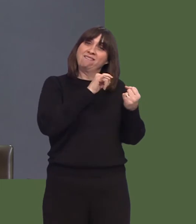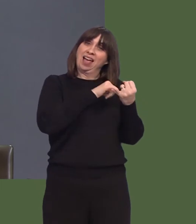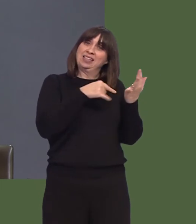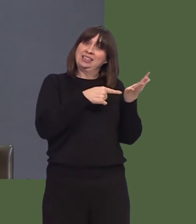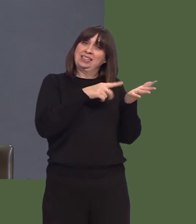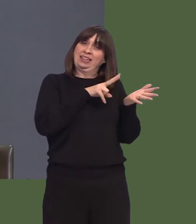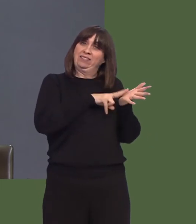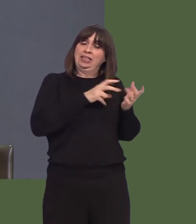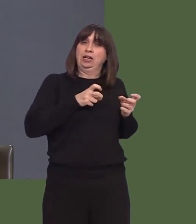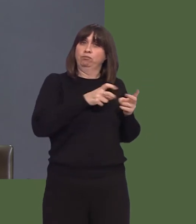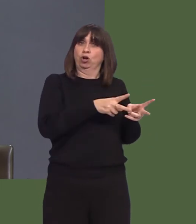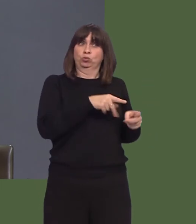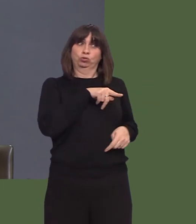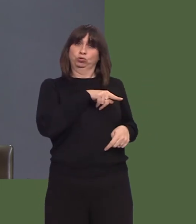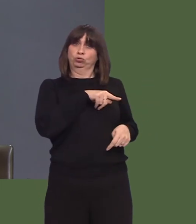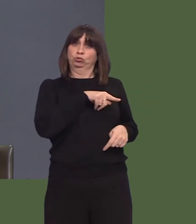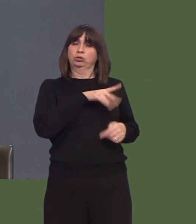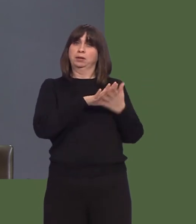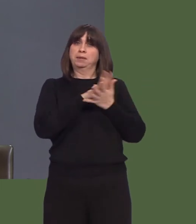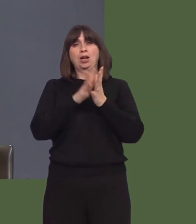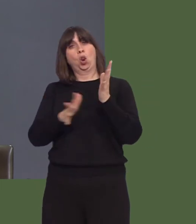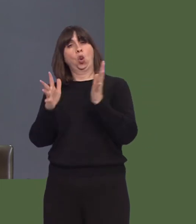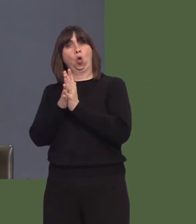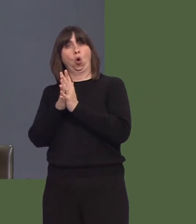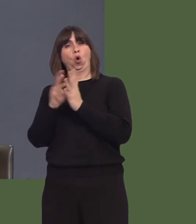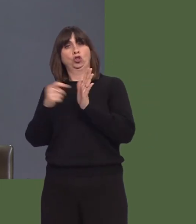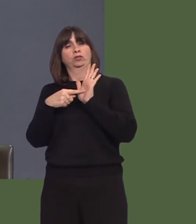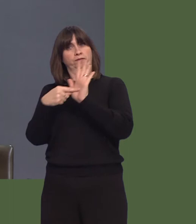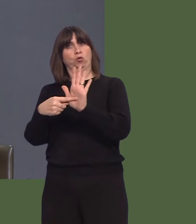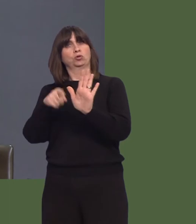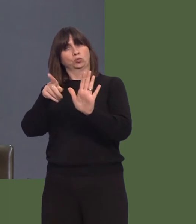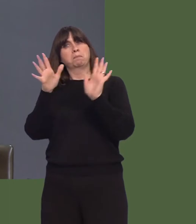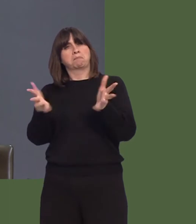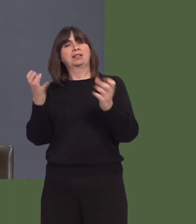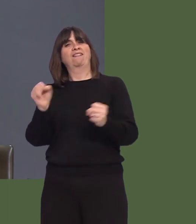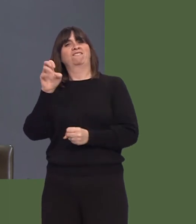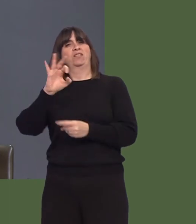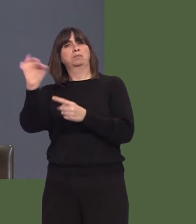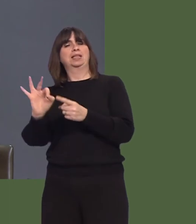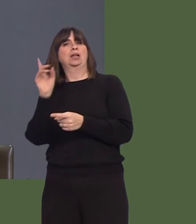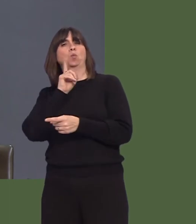Mae yna lot o bethau i'w trafod ynglyn ag STV, er enghraifft, a'r ffordd o ethol Aelodau i'r lle hyn.